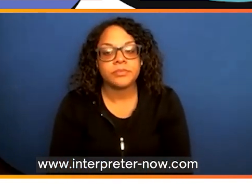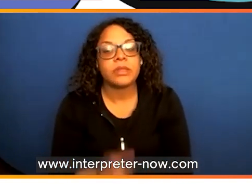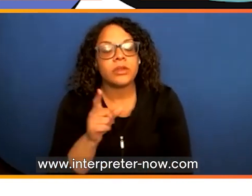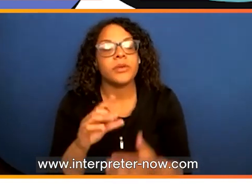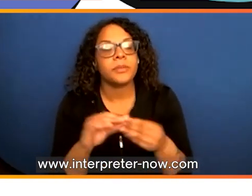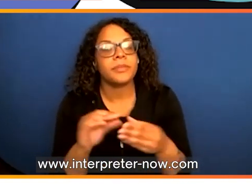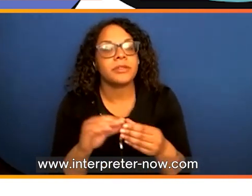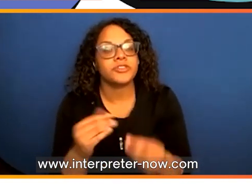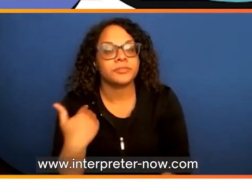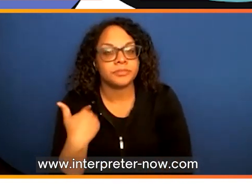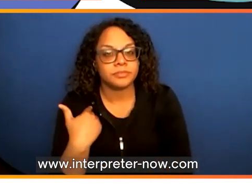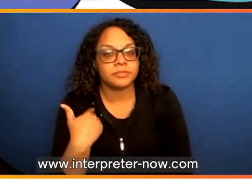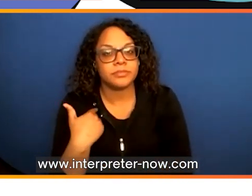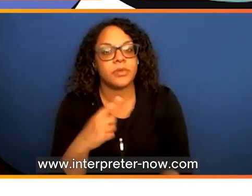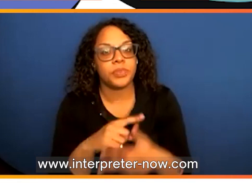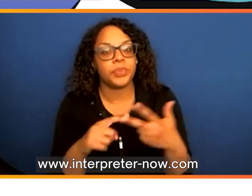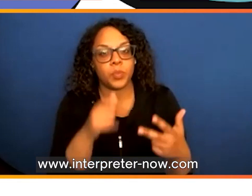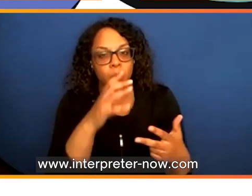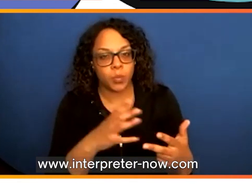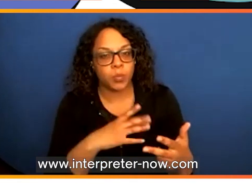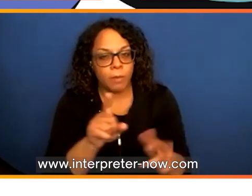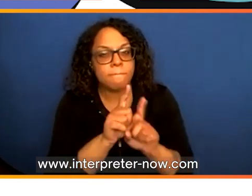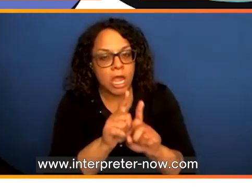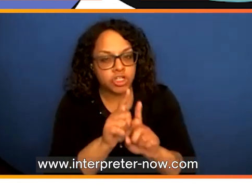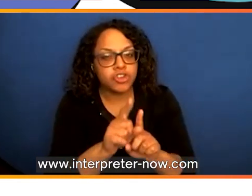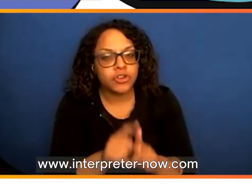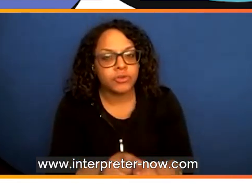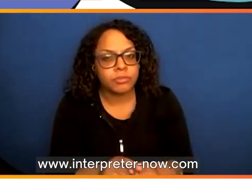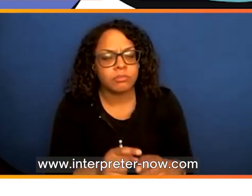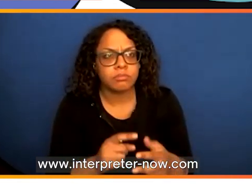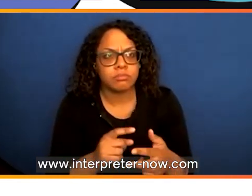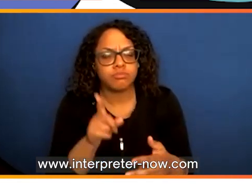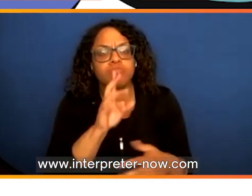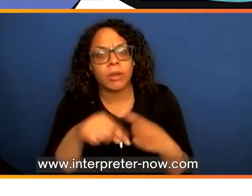mentoring, you actually you talked about three things in that. You talked about being their